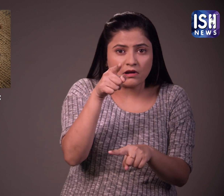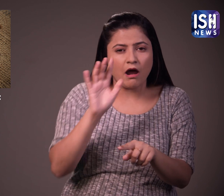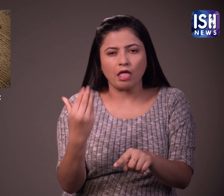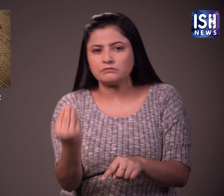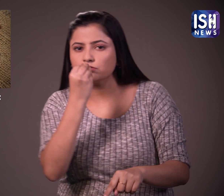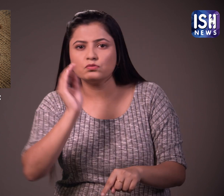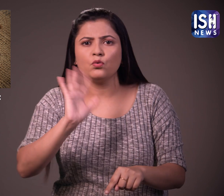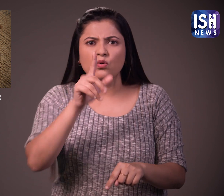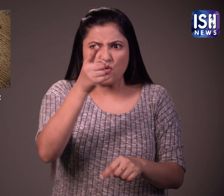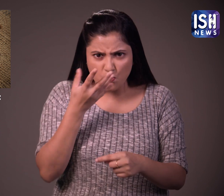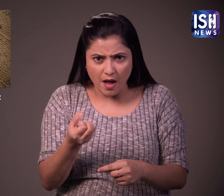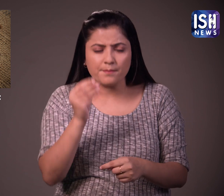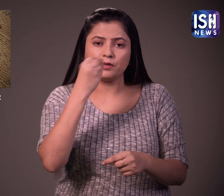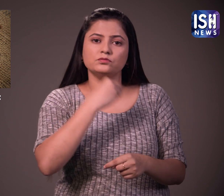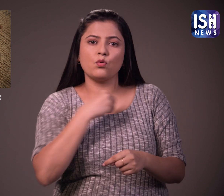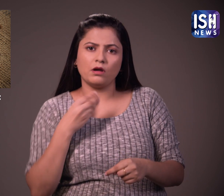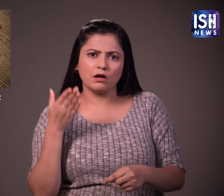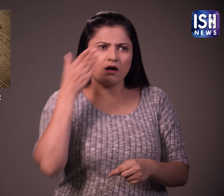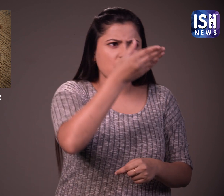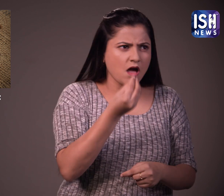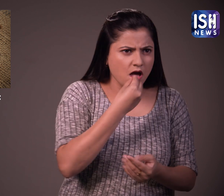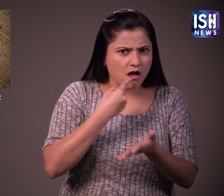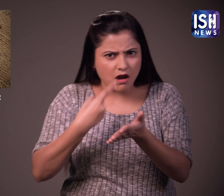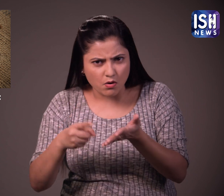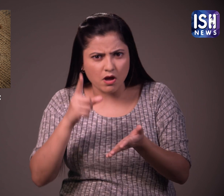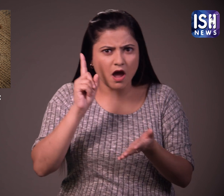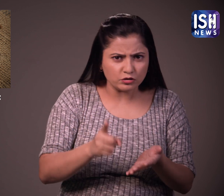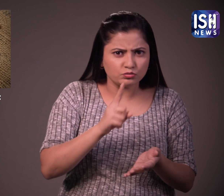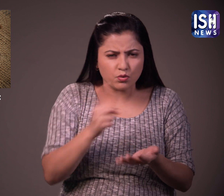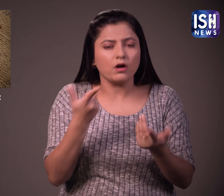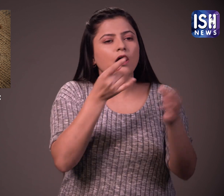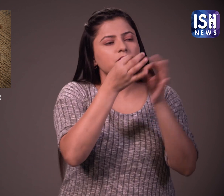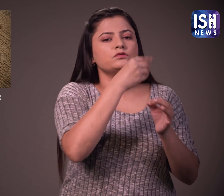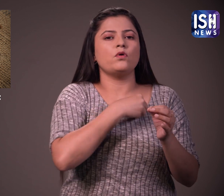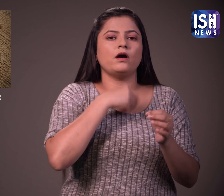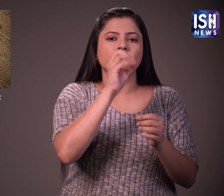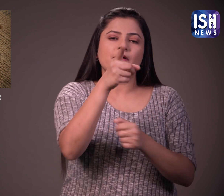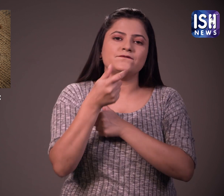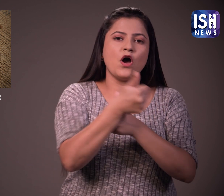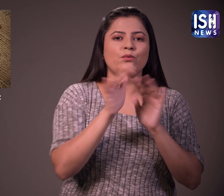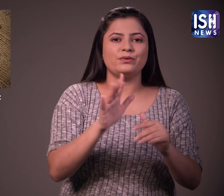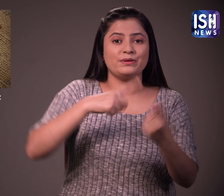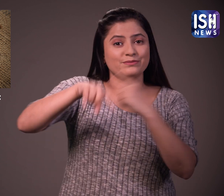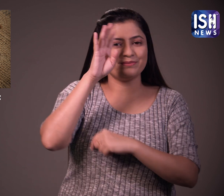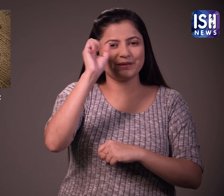kindly contact the doctor and follow their advise if you wish to eat it.